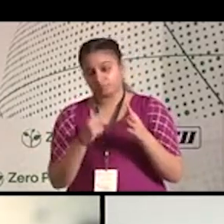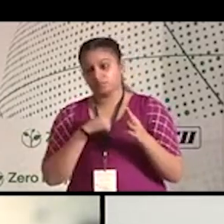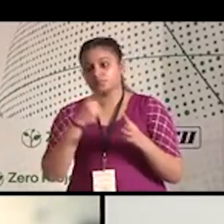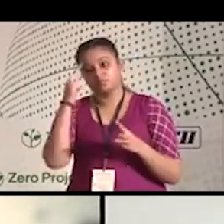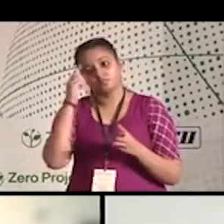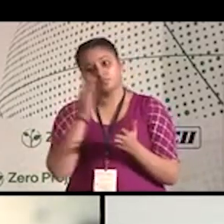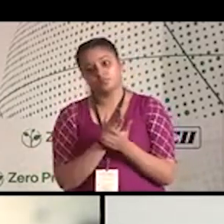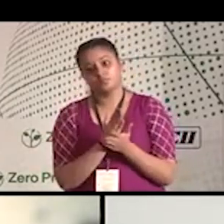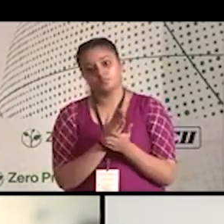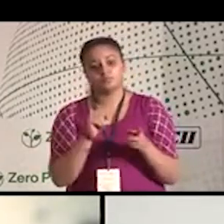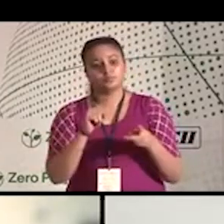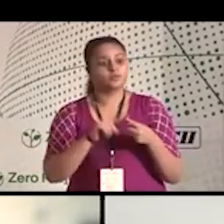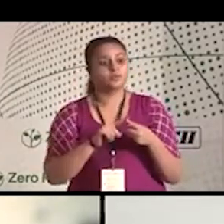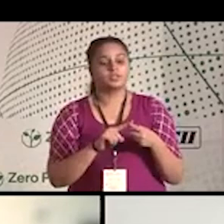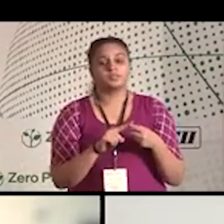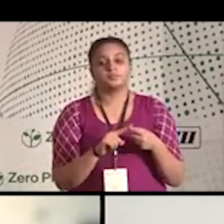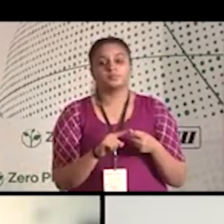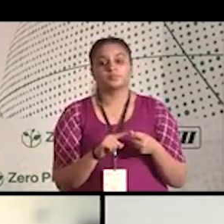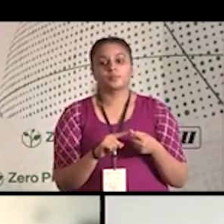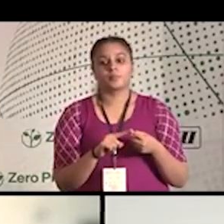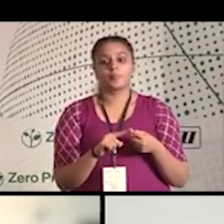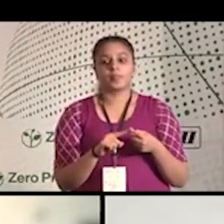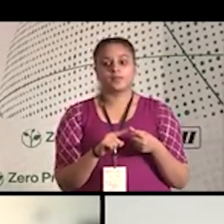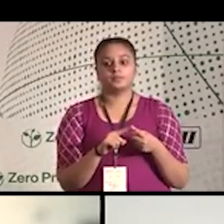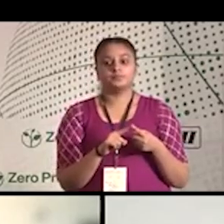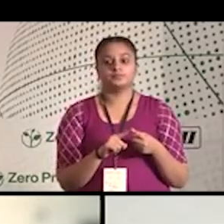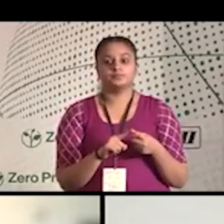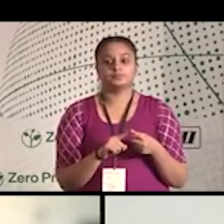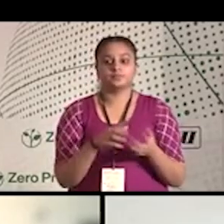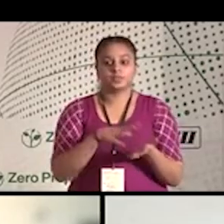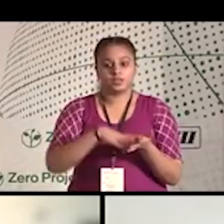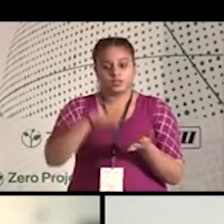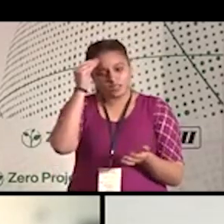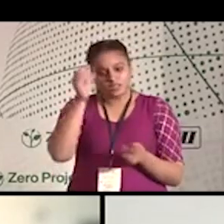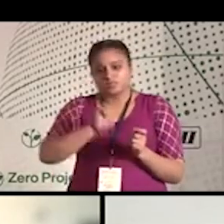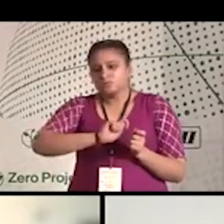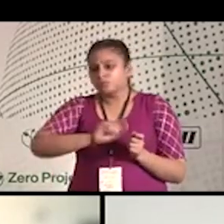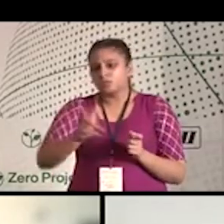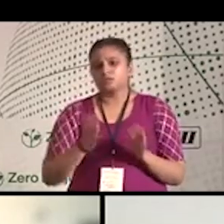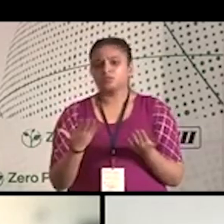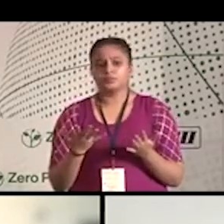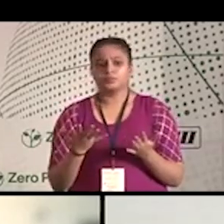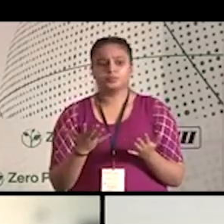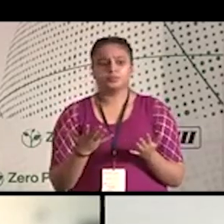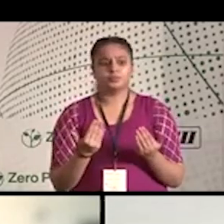One is academic learning is not for while.